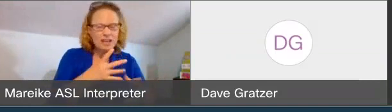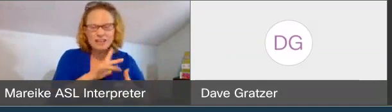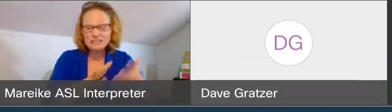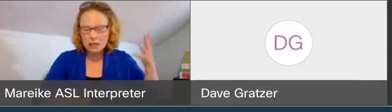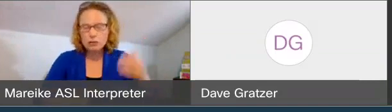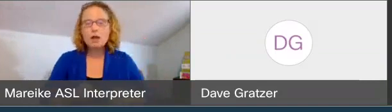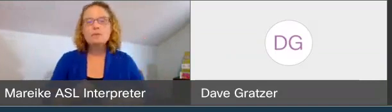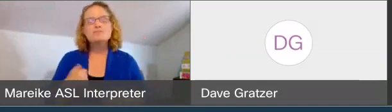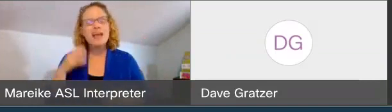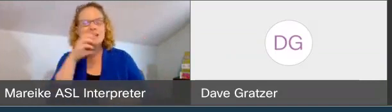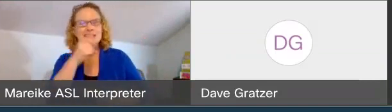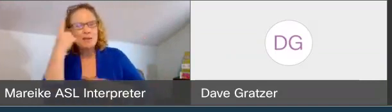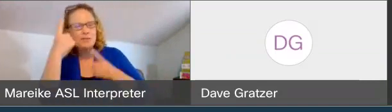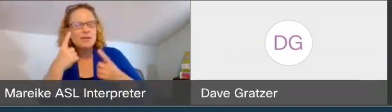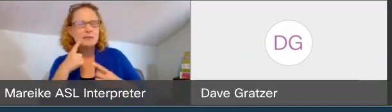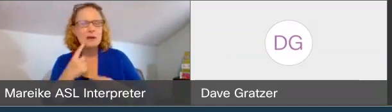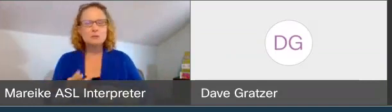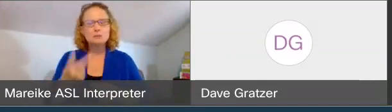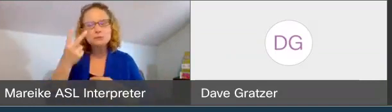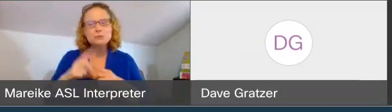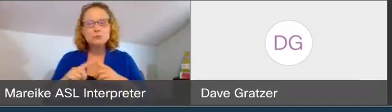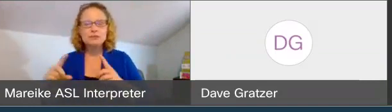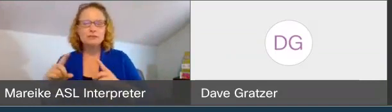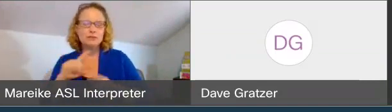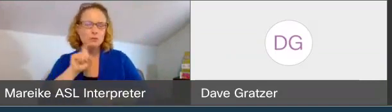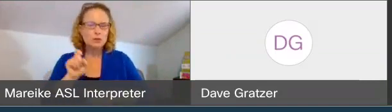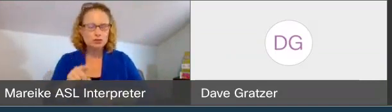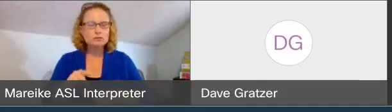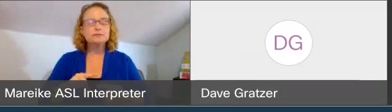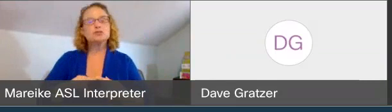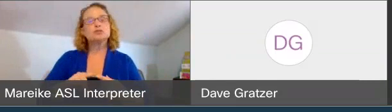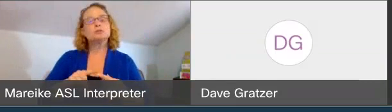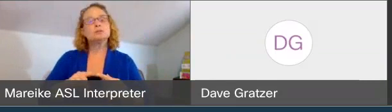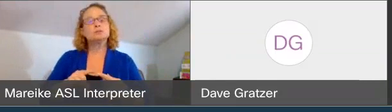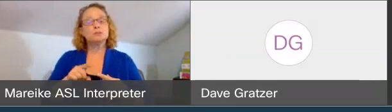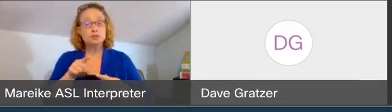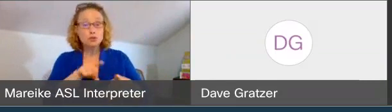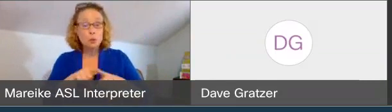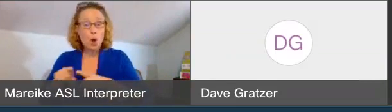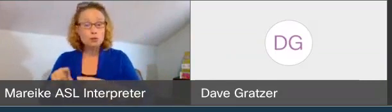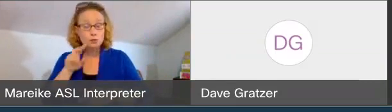I guess I'm thinking about a two-fold question one is, do you also look at indicators in terms of